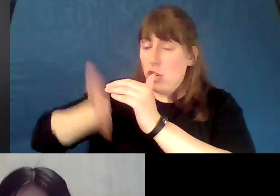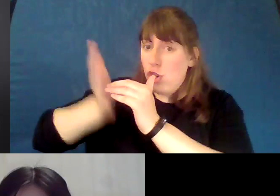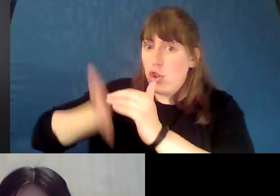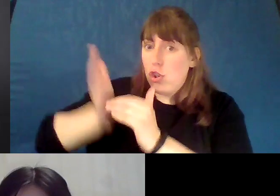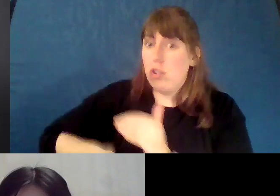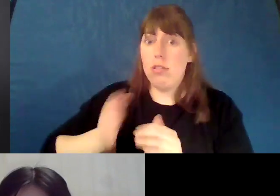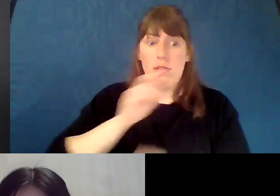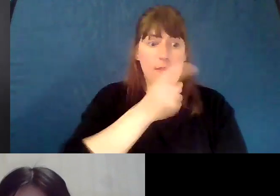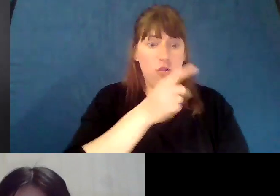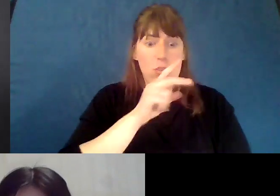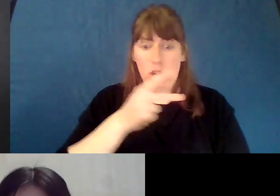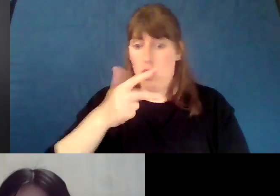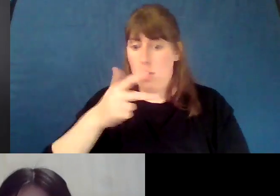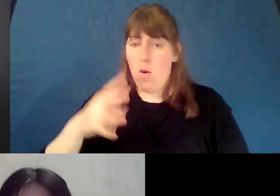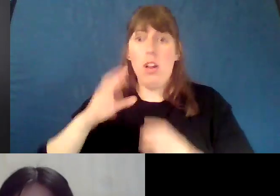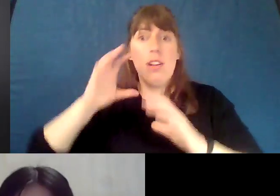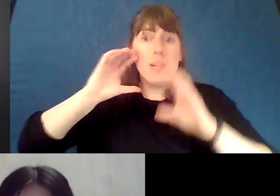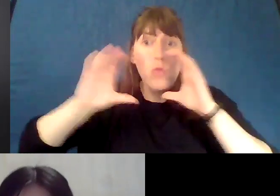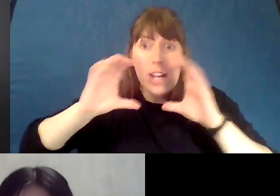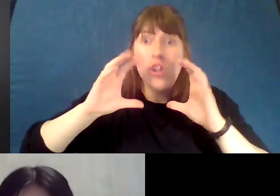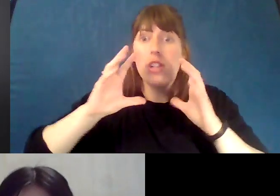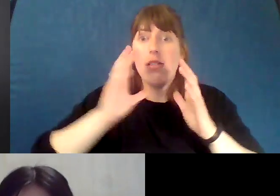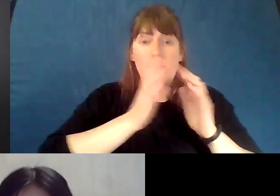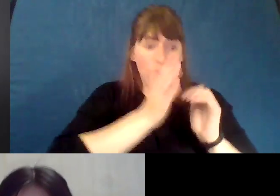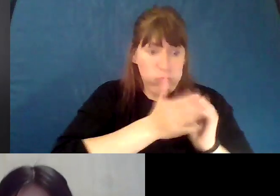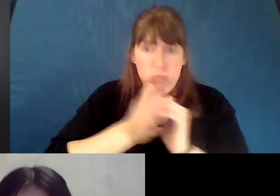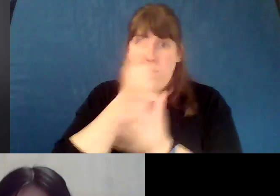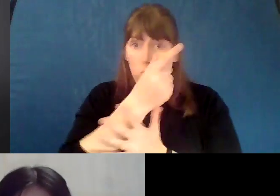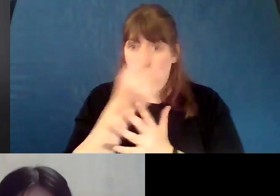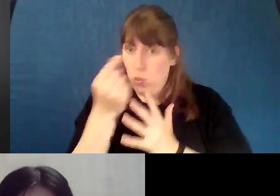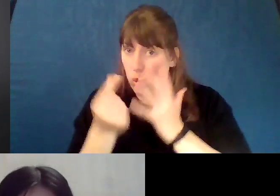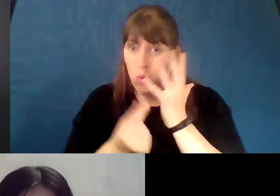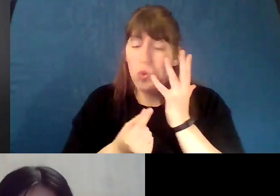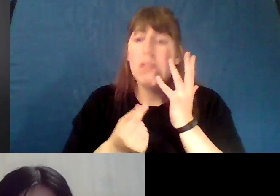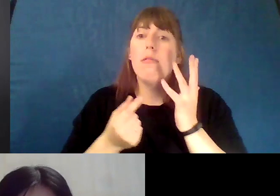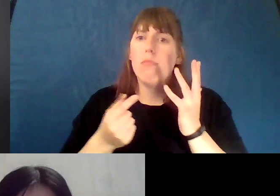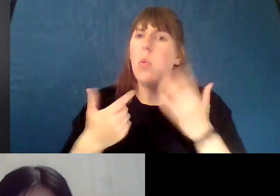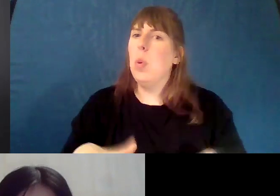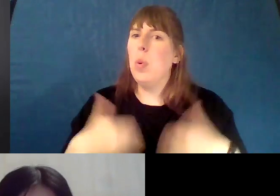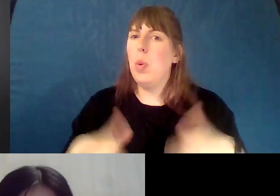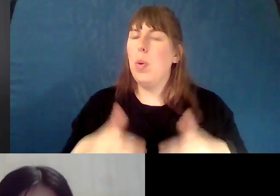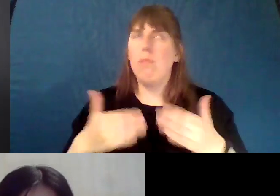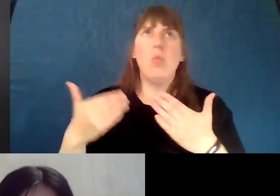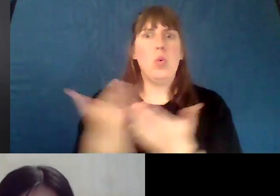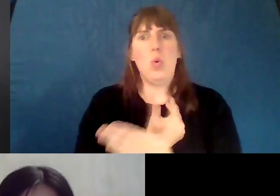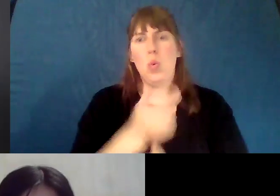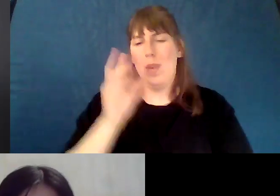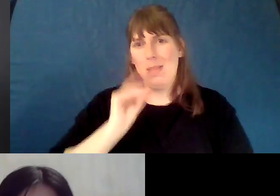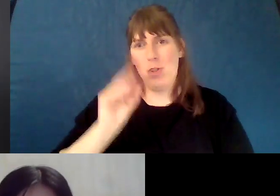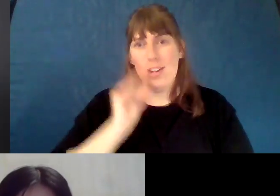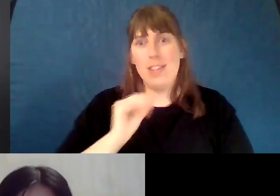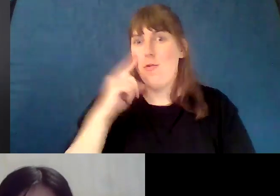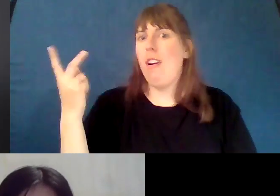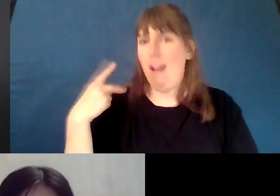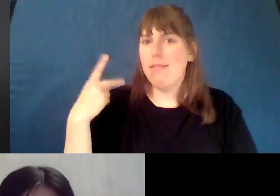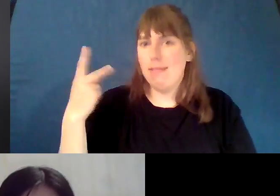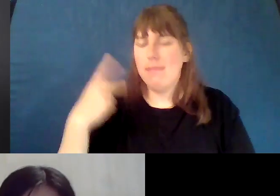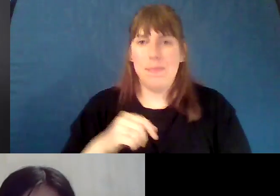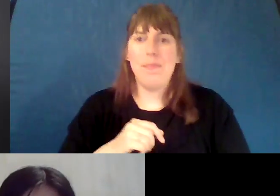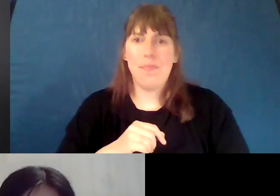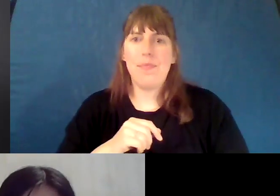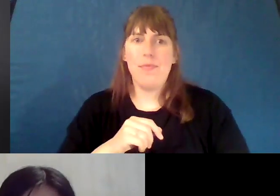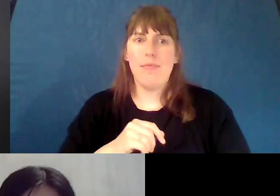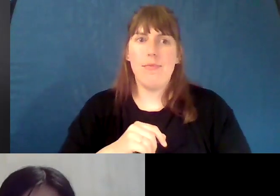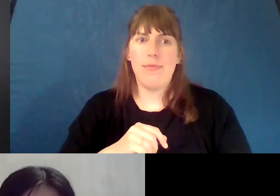and the communication practices, that is, like a extremely new experience for us. And, you know,